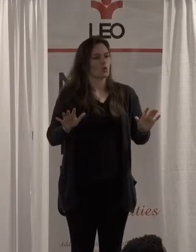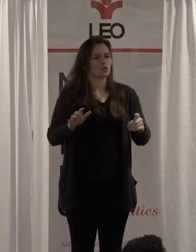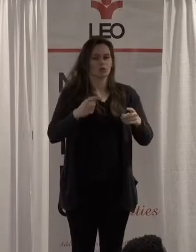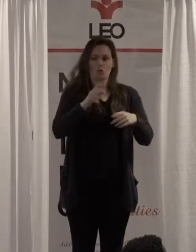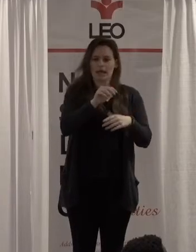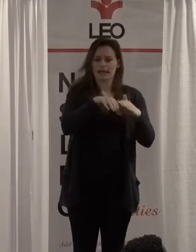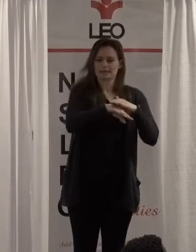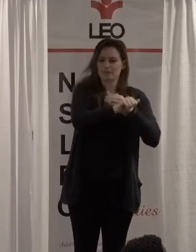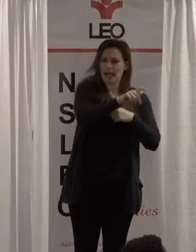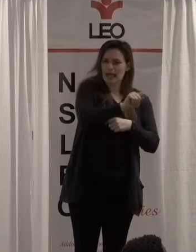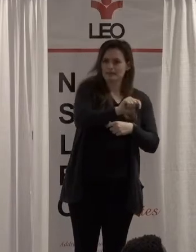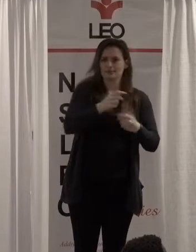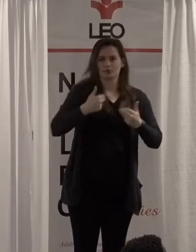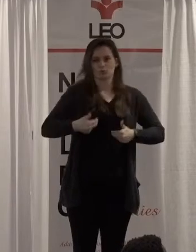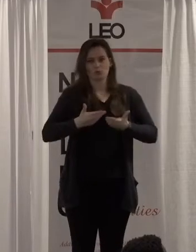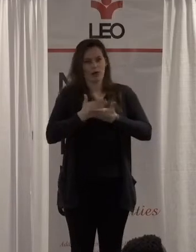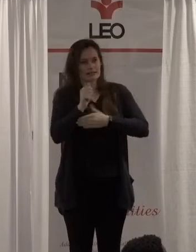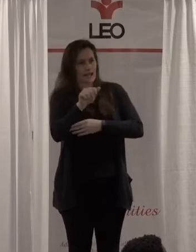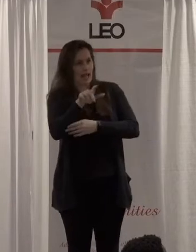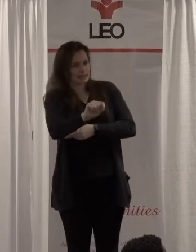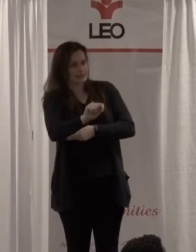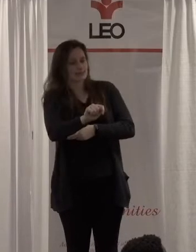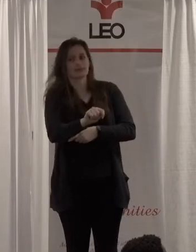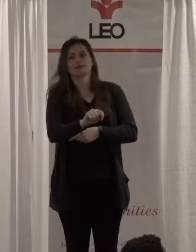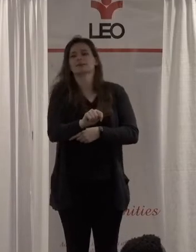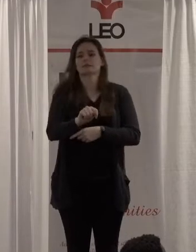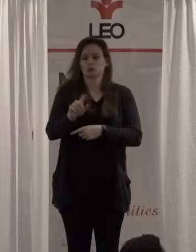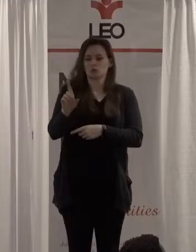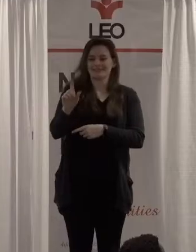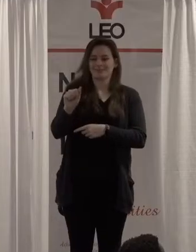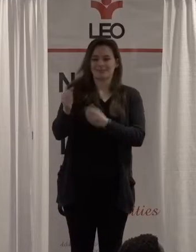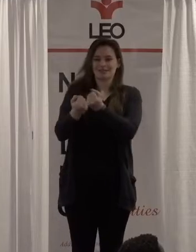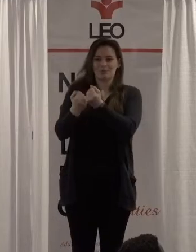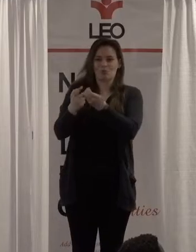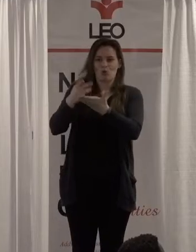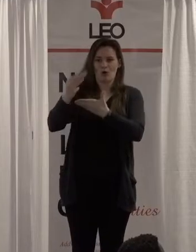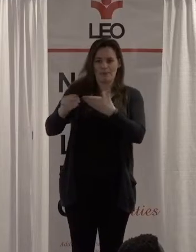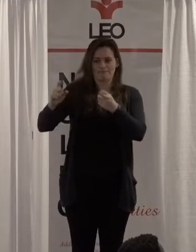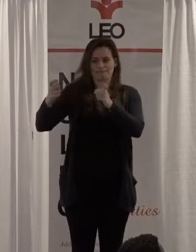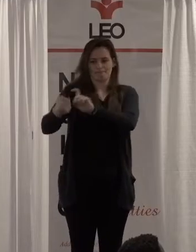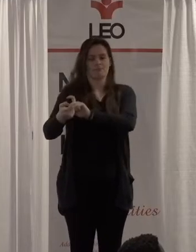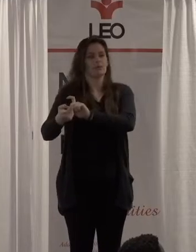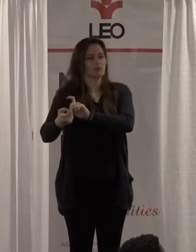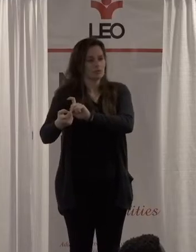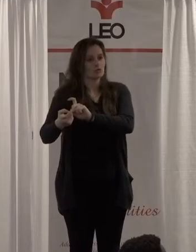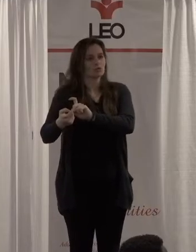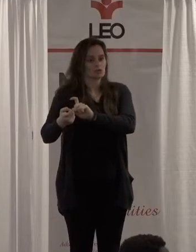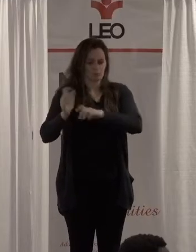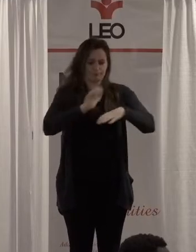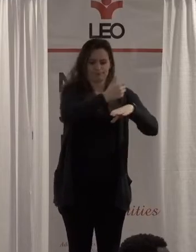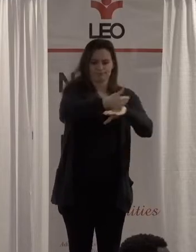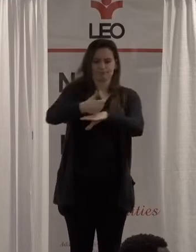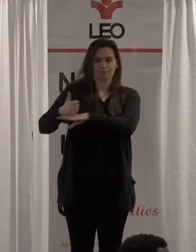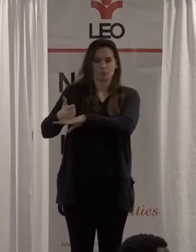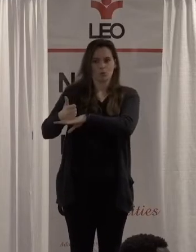THE TRANSFORMATION OF THE DISABILITY SUPPORT PROGRAM, THESE ARE OUTCOMES THAT NOVA SCOTIANS FOUGHT FOR